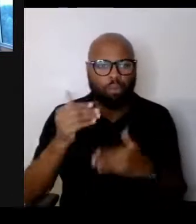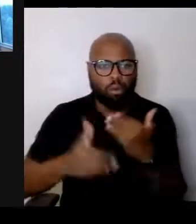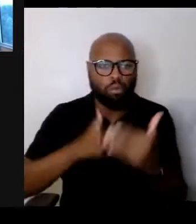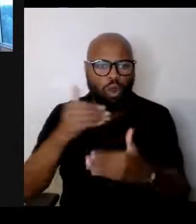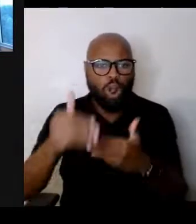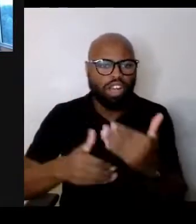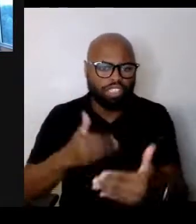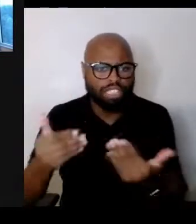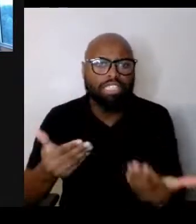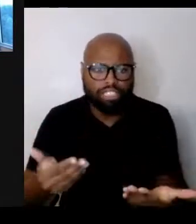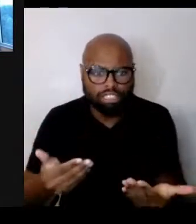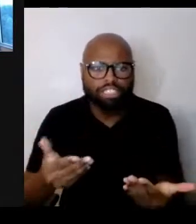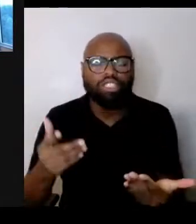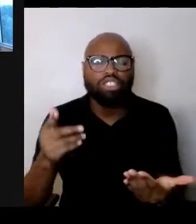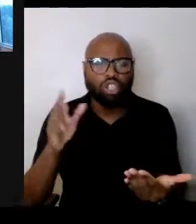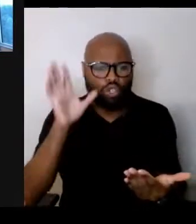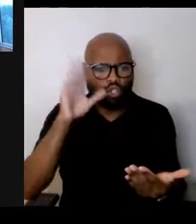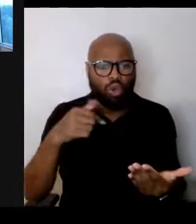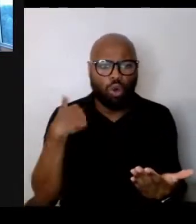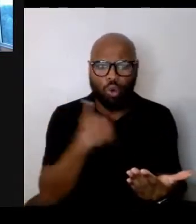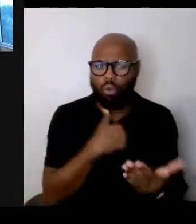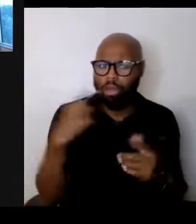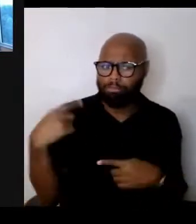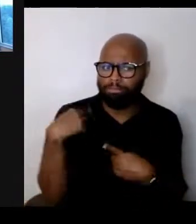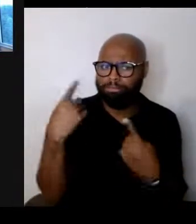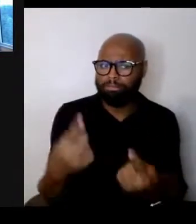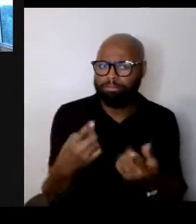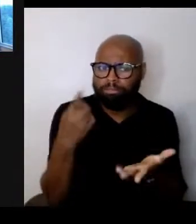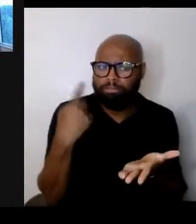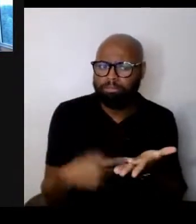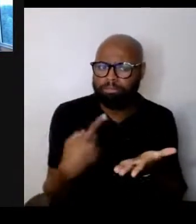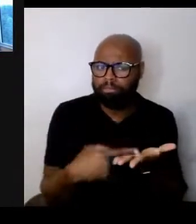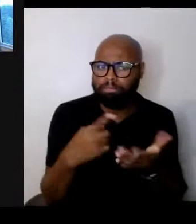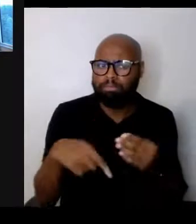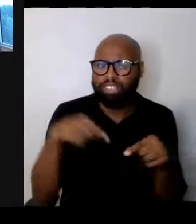So, you know we've talked in this conversation